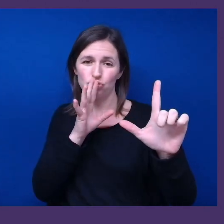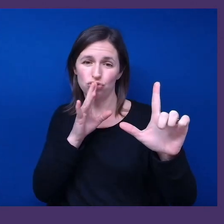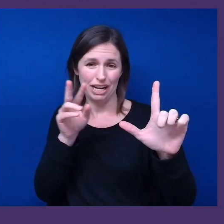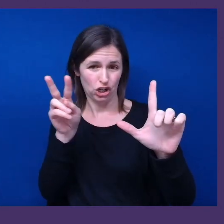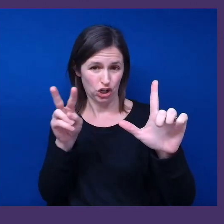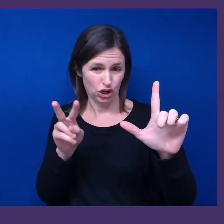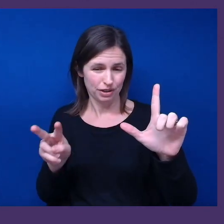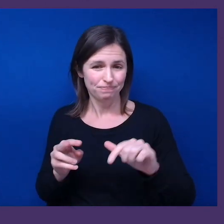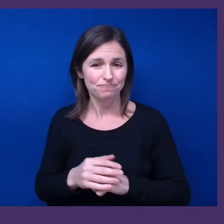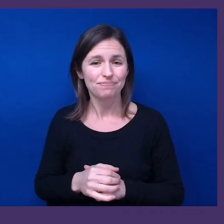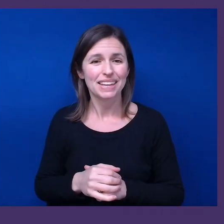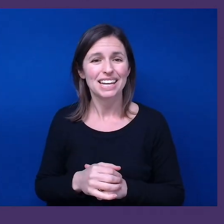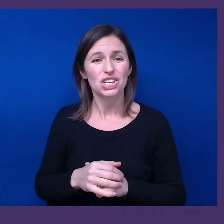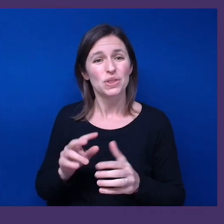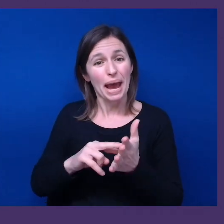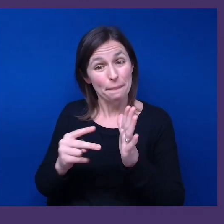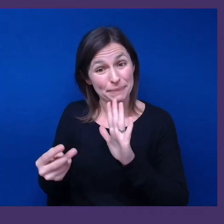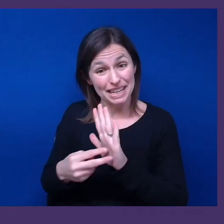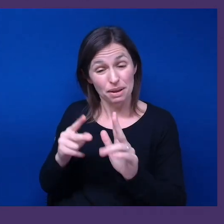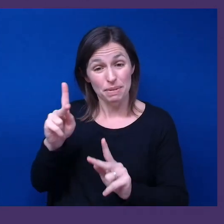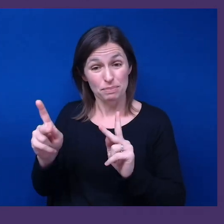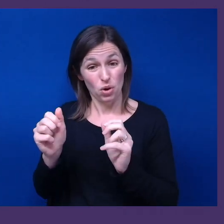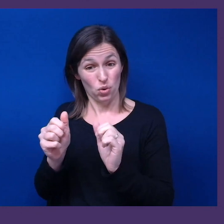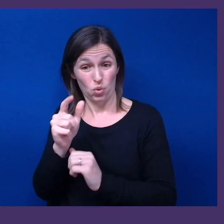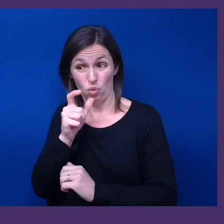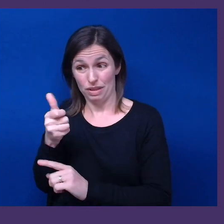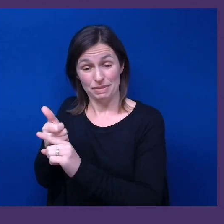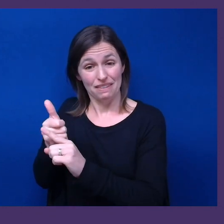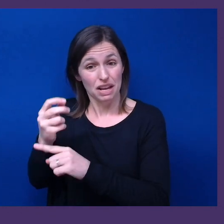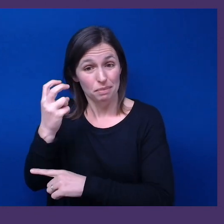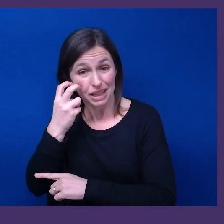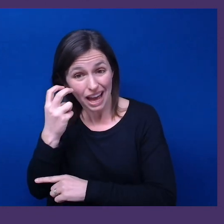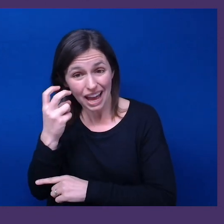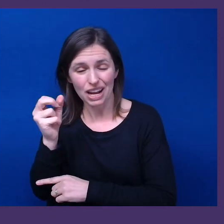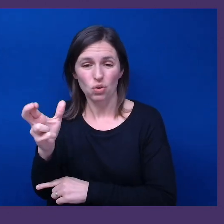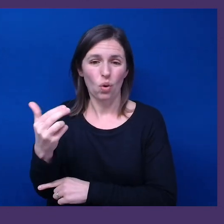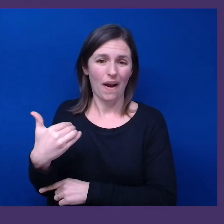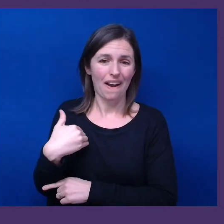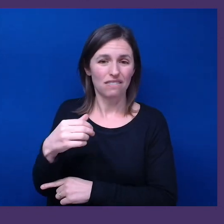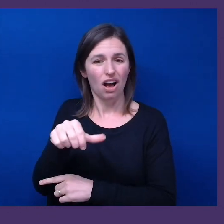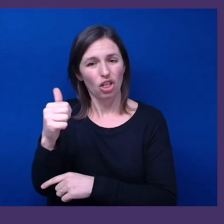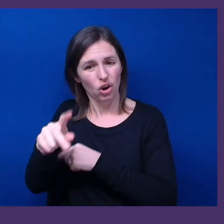as well as those with mobility impairments or dexterity limitations.